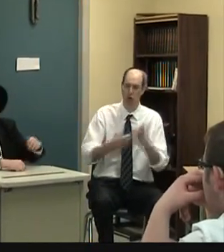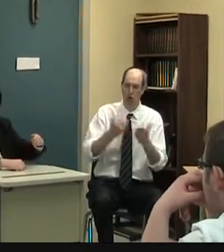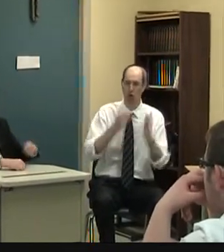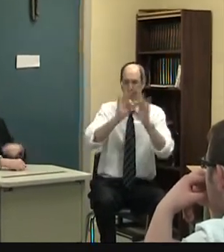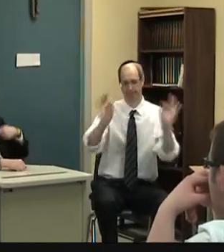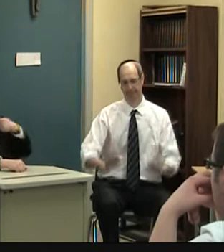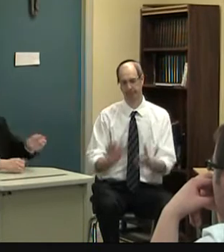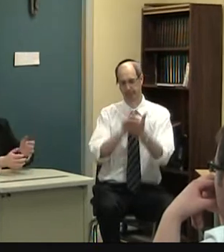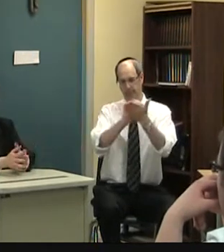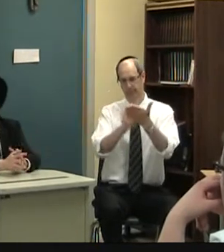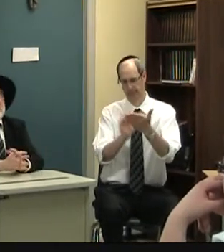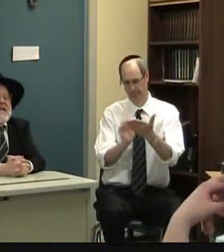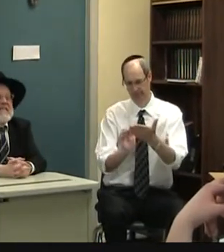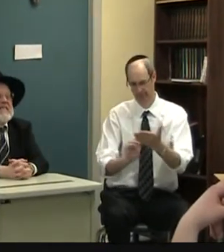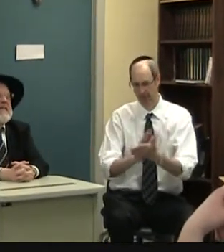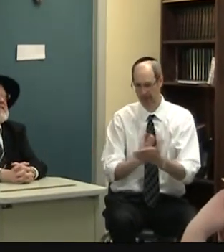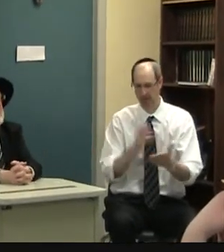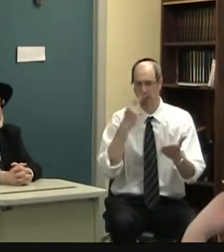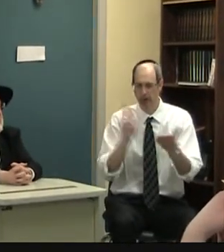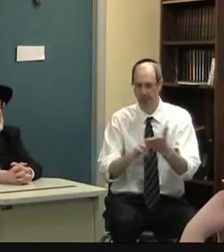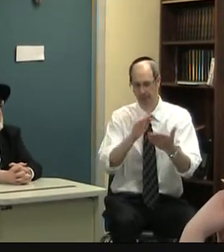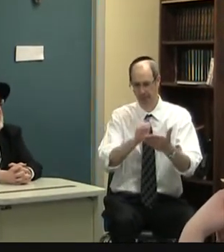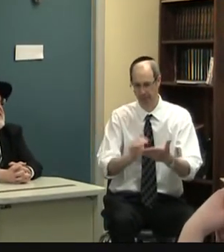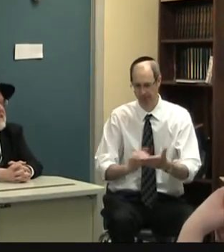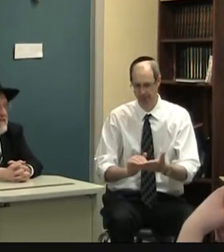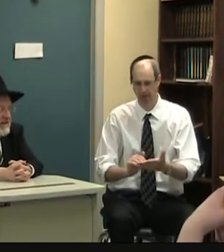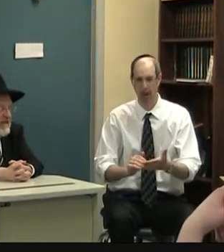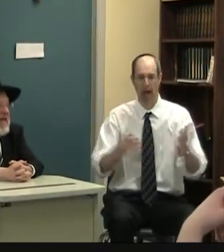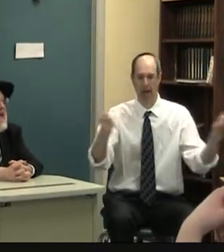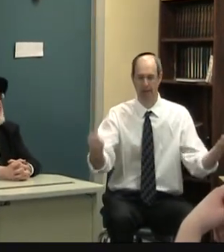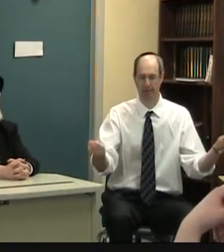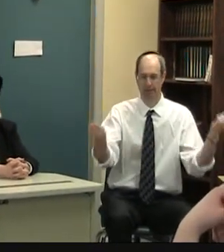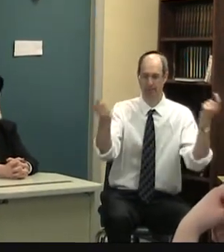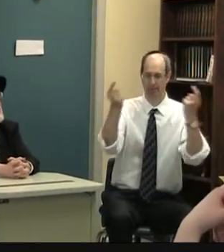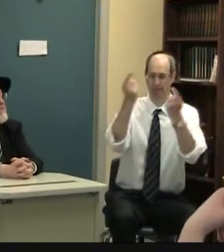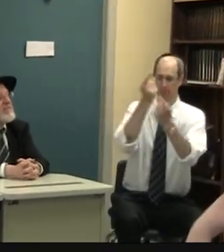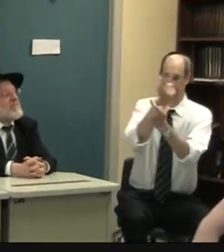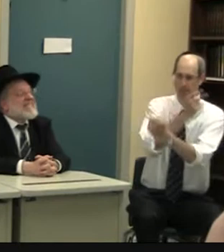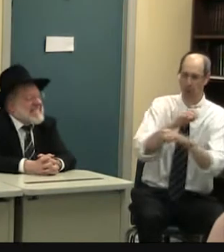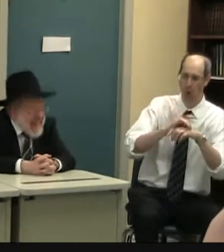We're the custard goes ahead and sells the olam haba back to the career and the career gives him ten